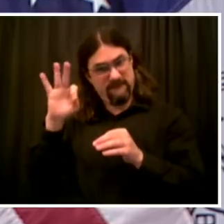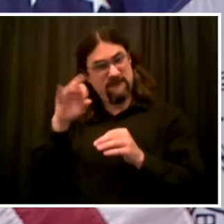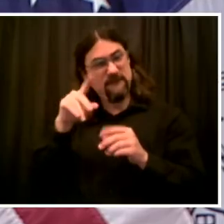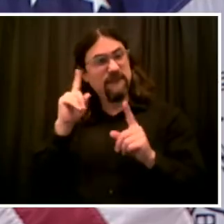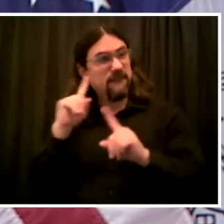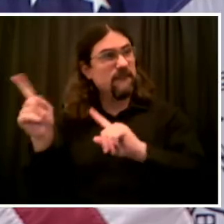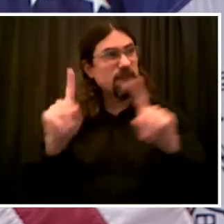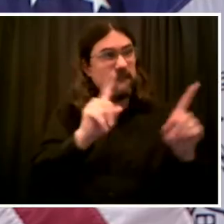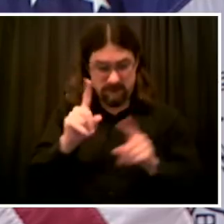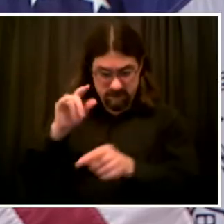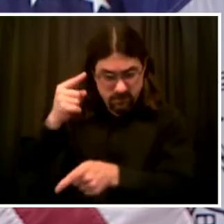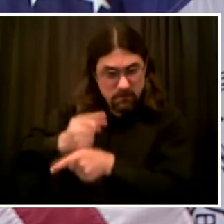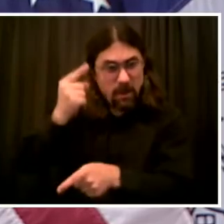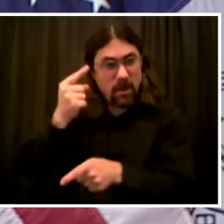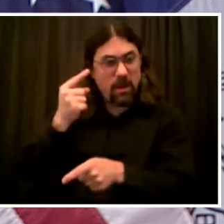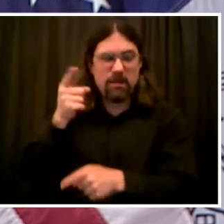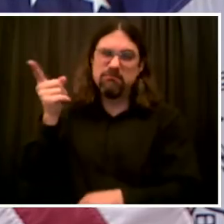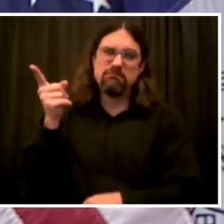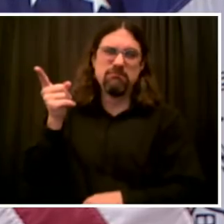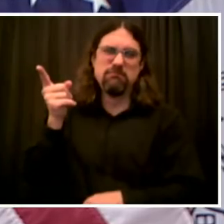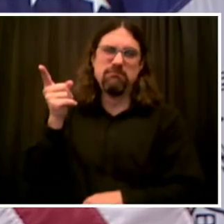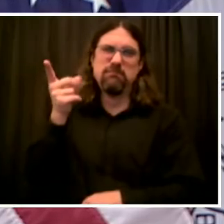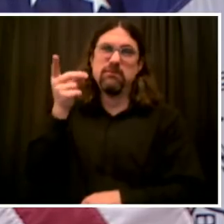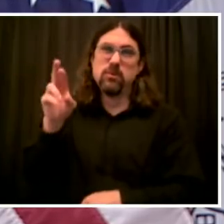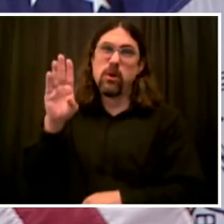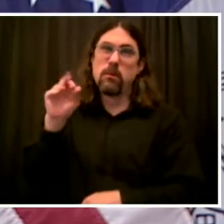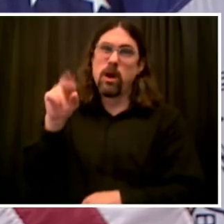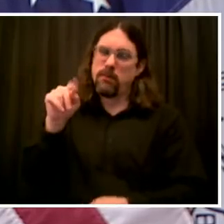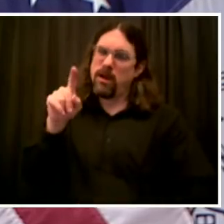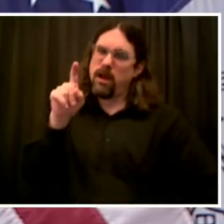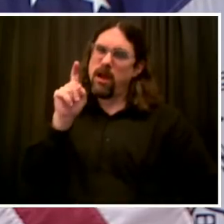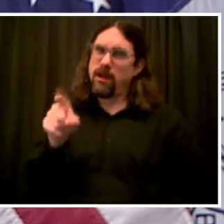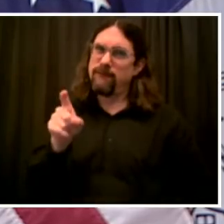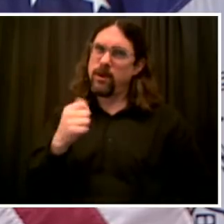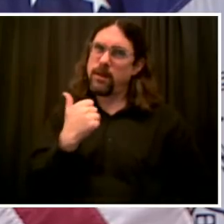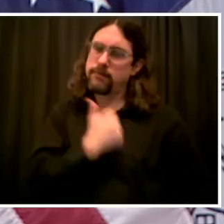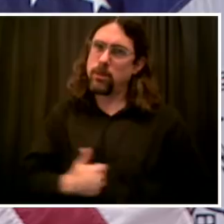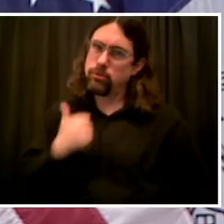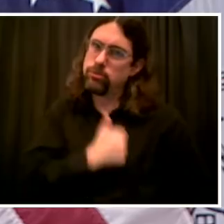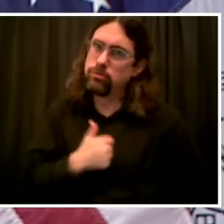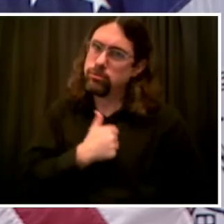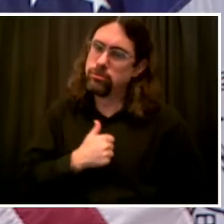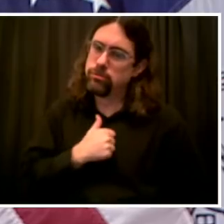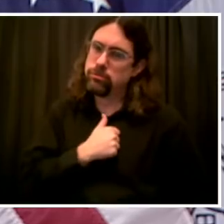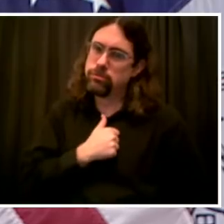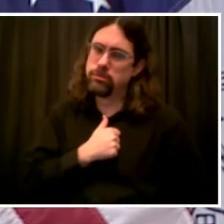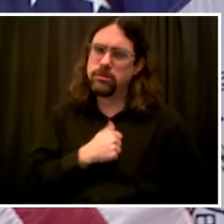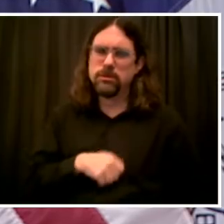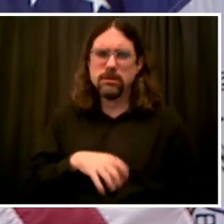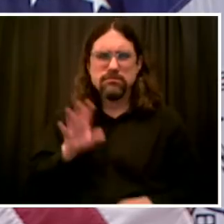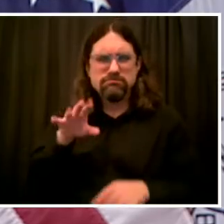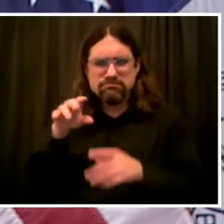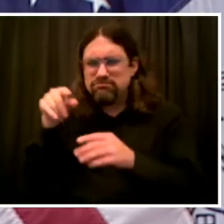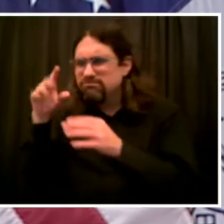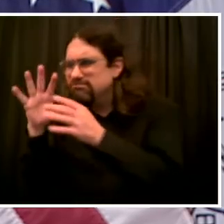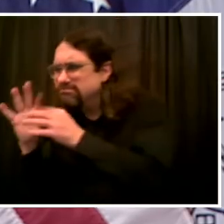APOLOGIZE TO THE MEN AND WOMEN OF THE NYPD, UNQUESTIONABLY. AGAIN, I NEED TO HEAR HER PERSPECTIVE.